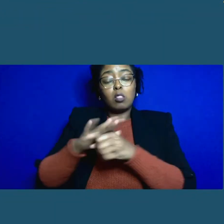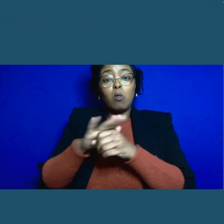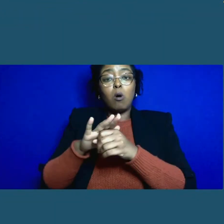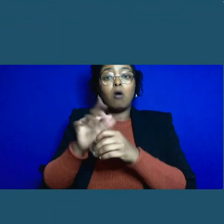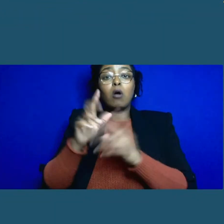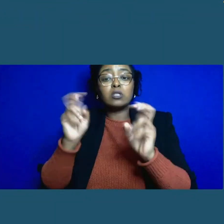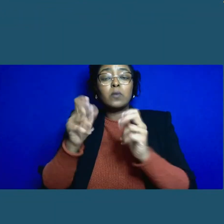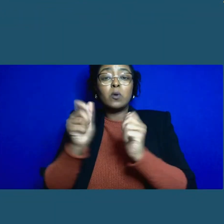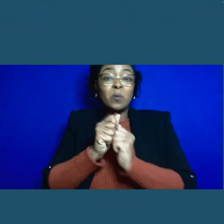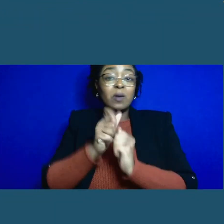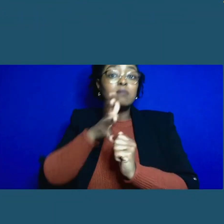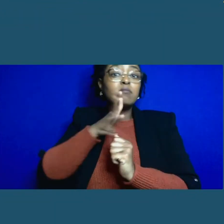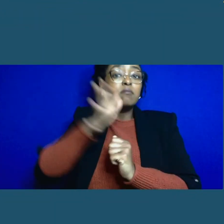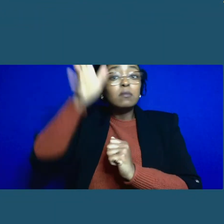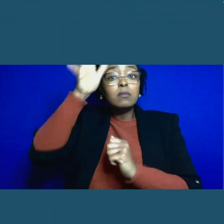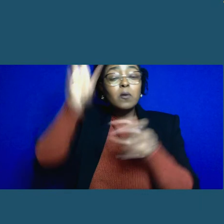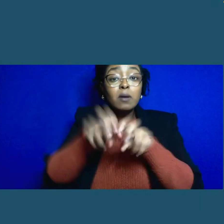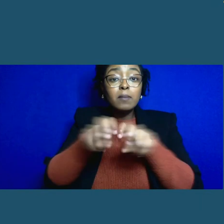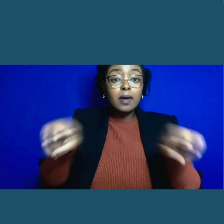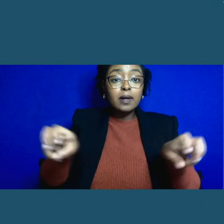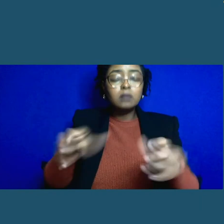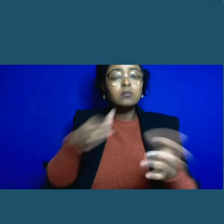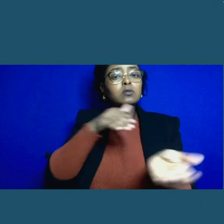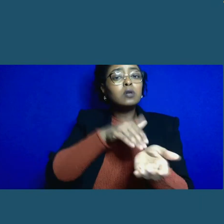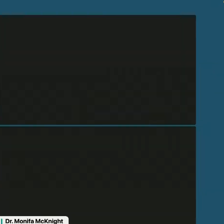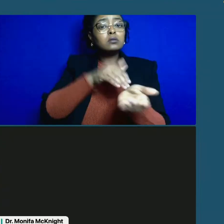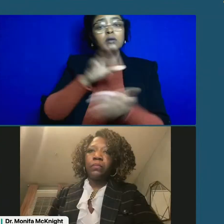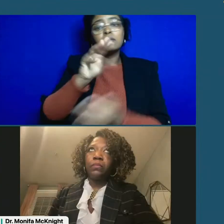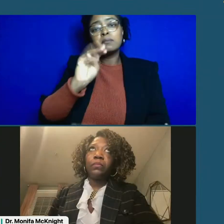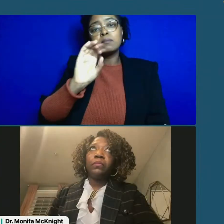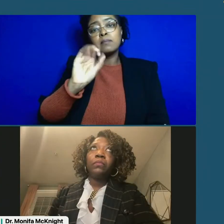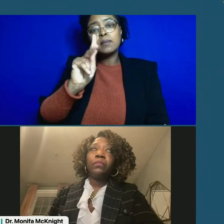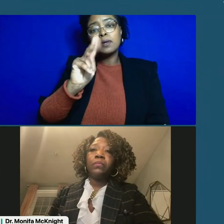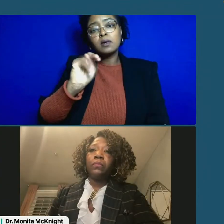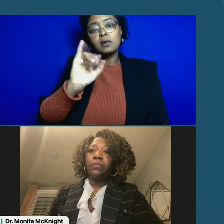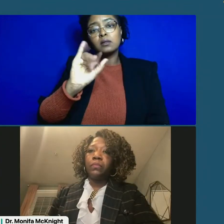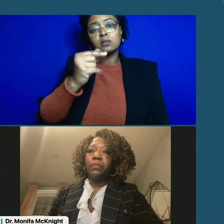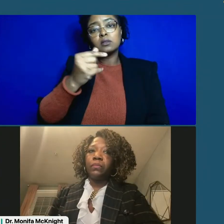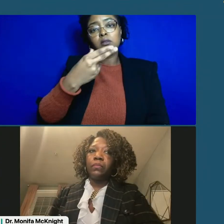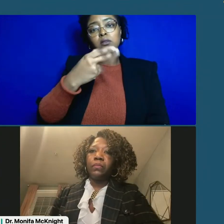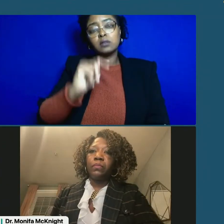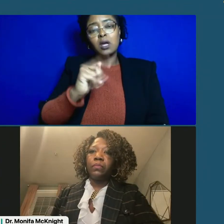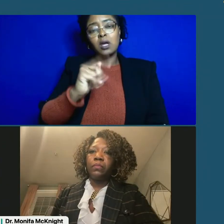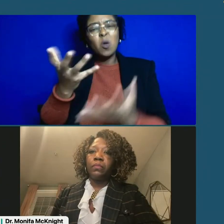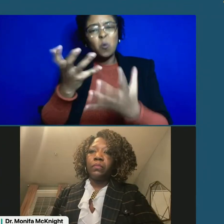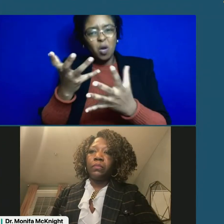we go to our local topic with